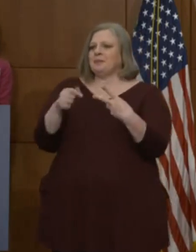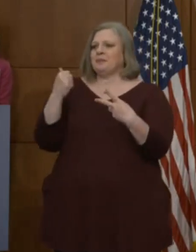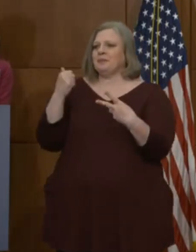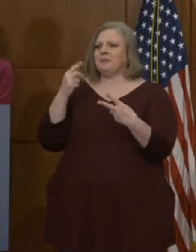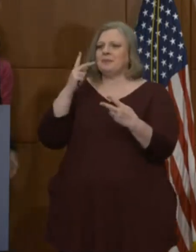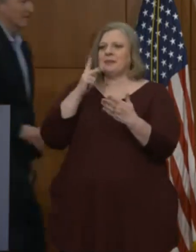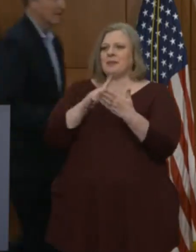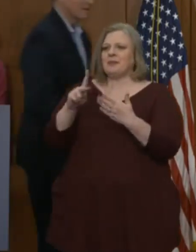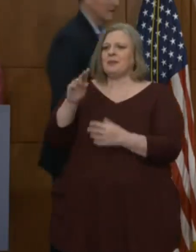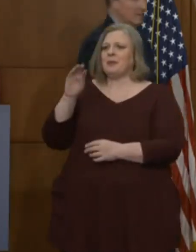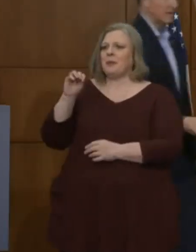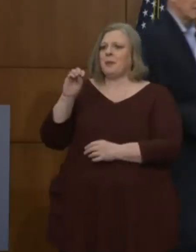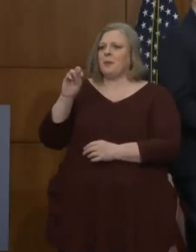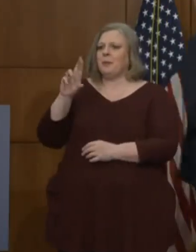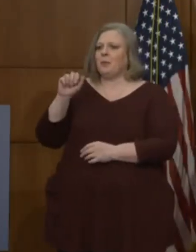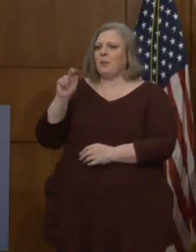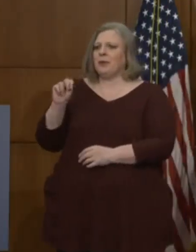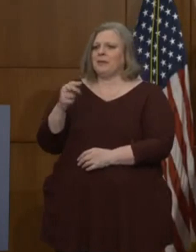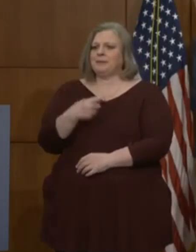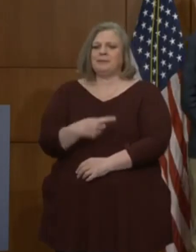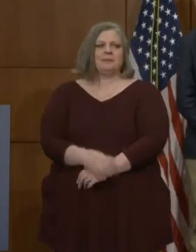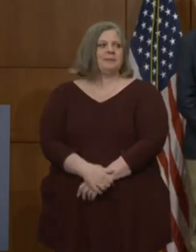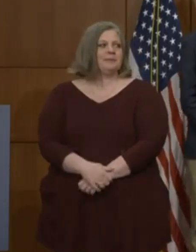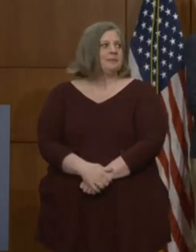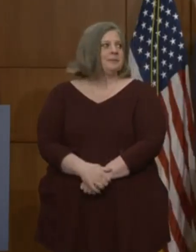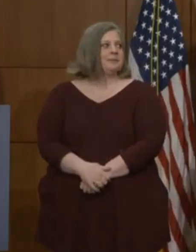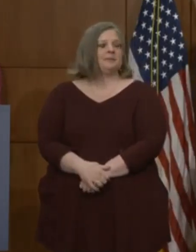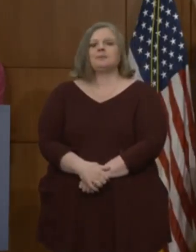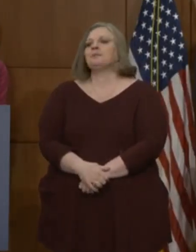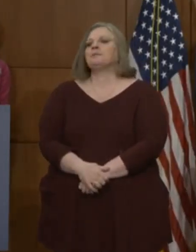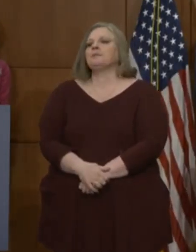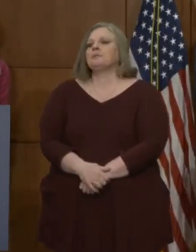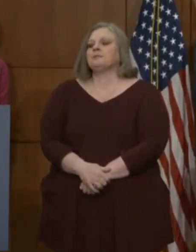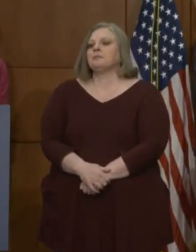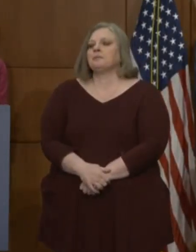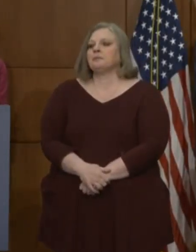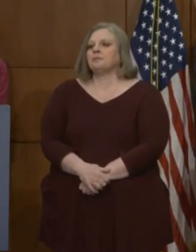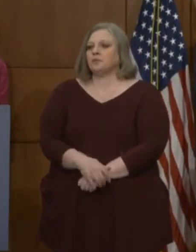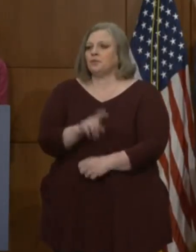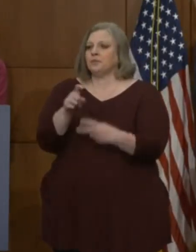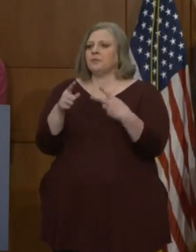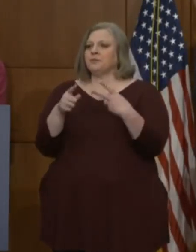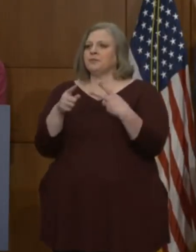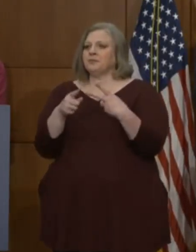MONTHS WE WILL STAY IN PLACE. AND THE SECOND IN IS SORT OF.